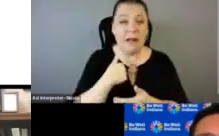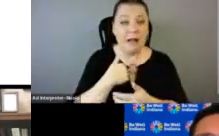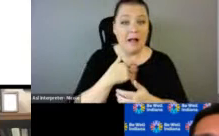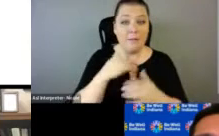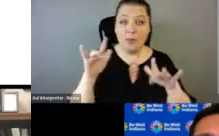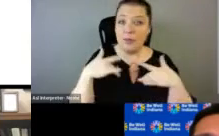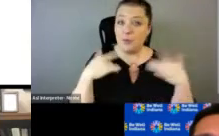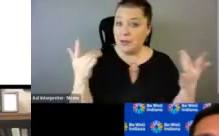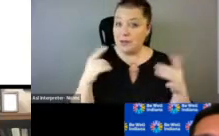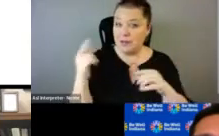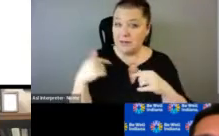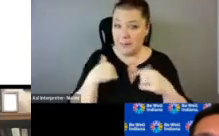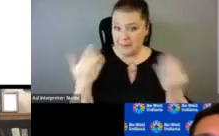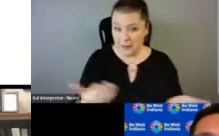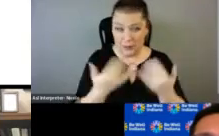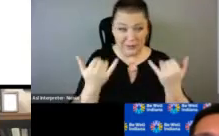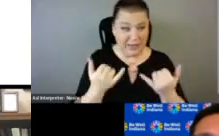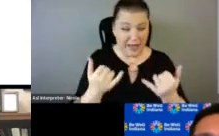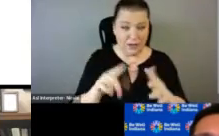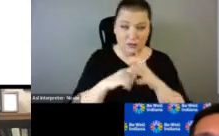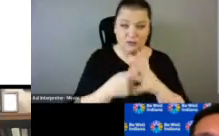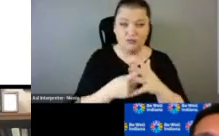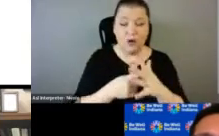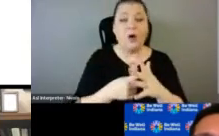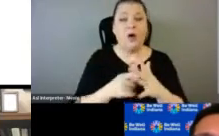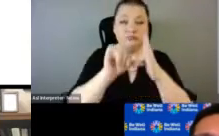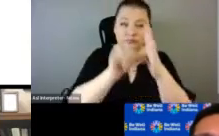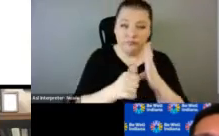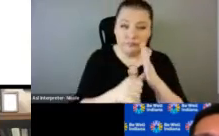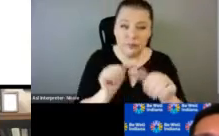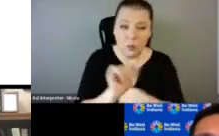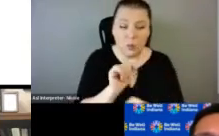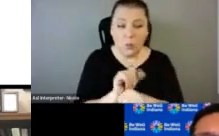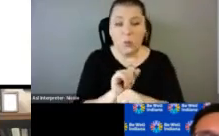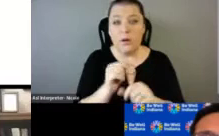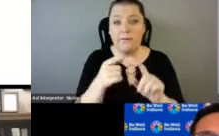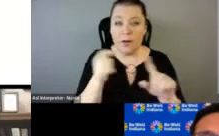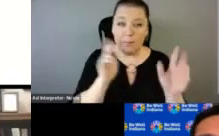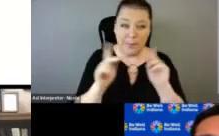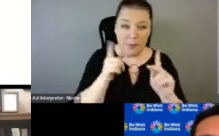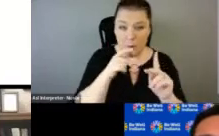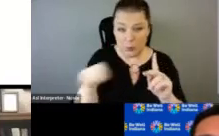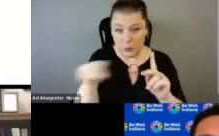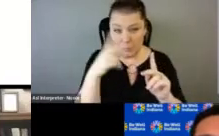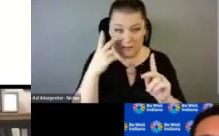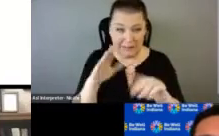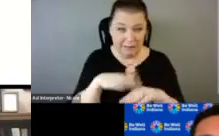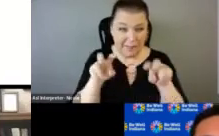be here today to just kick off and highlight the work of the folks on the panel. I am as